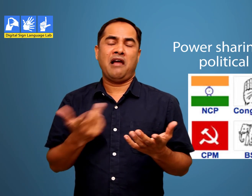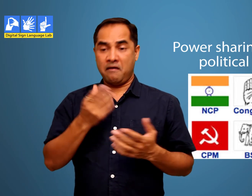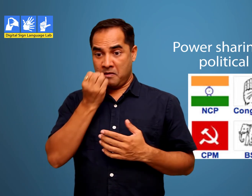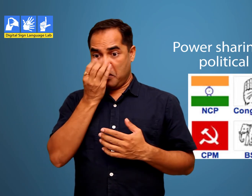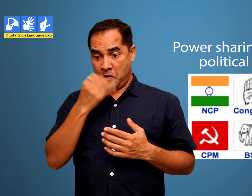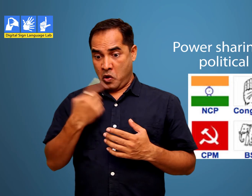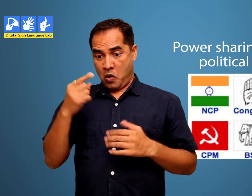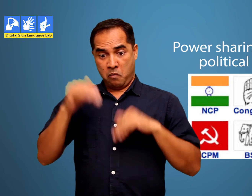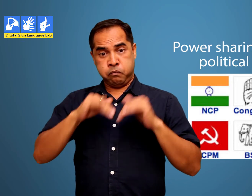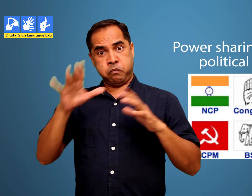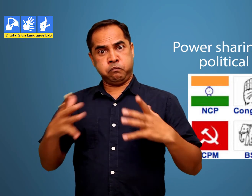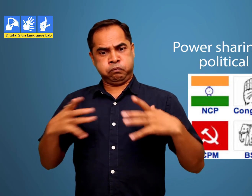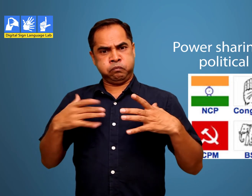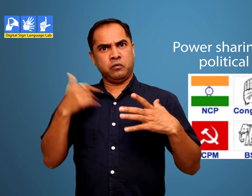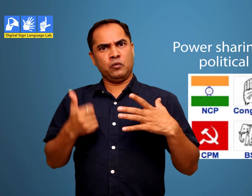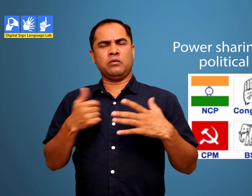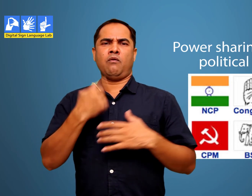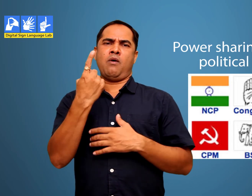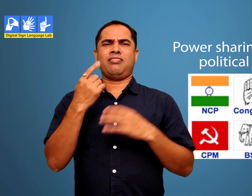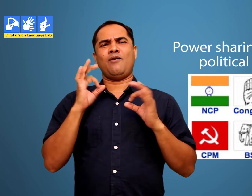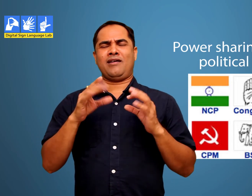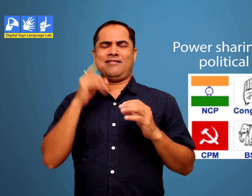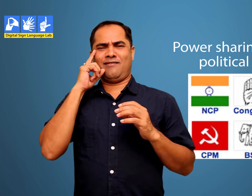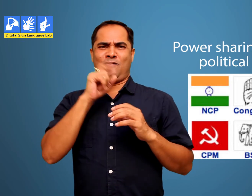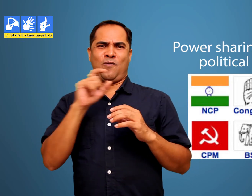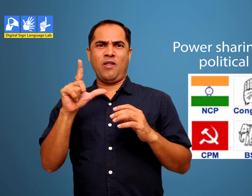if you have the majority of votes, you can make government independently, but if